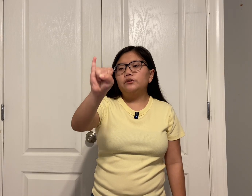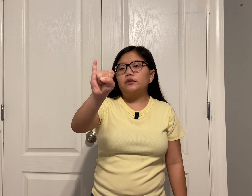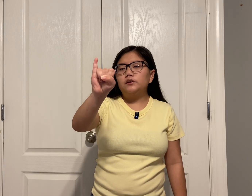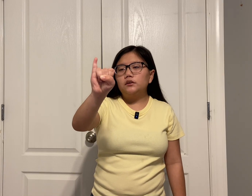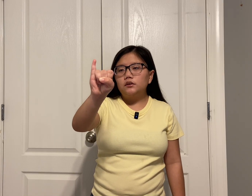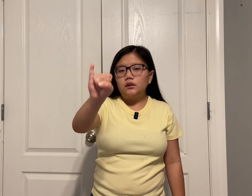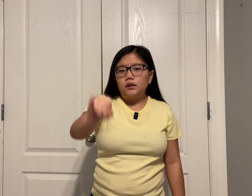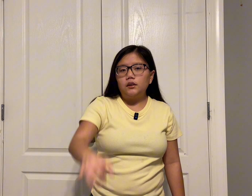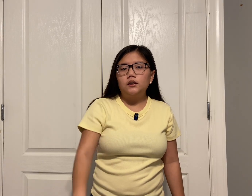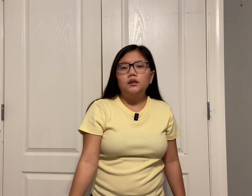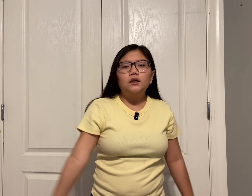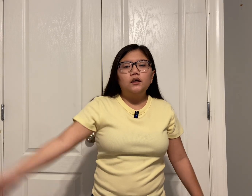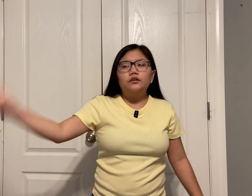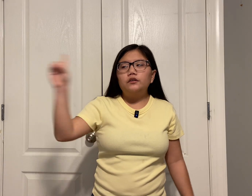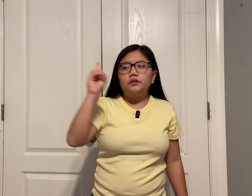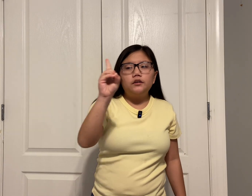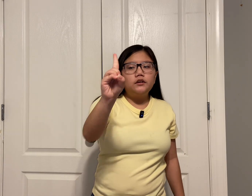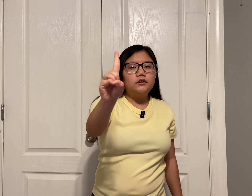"I" and then the "D" again.